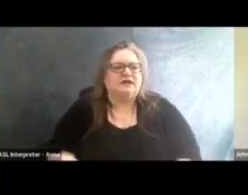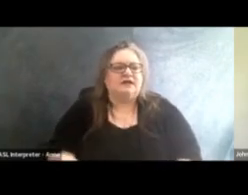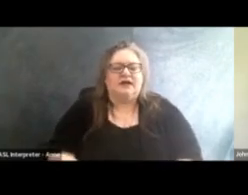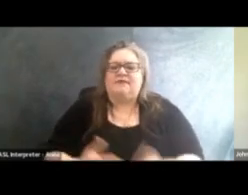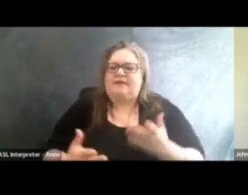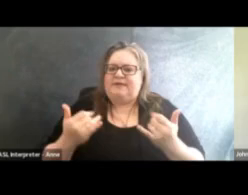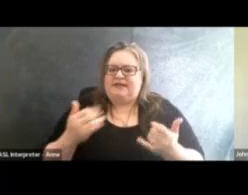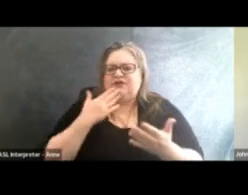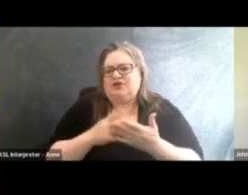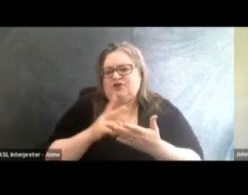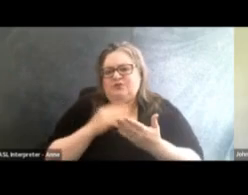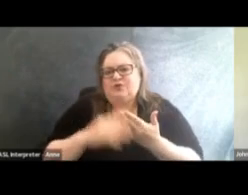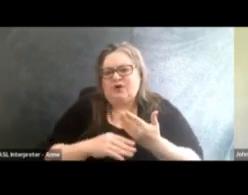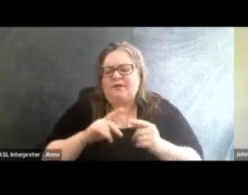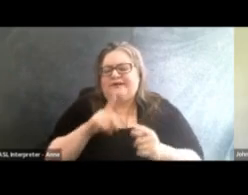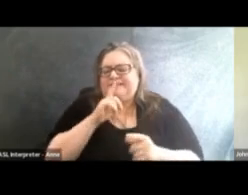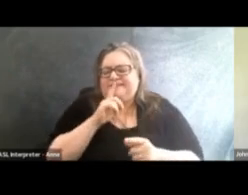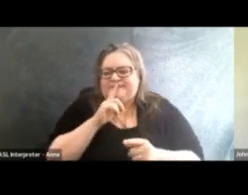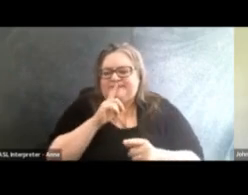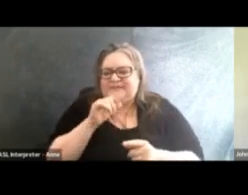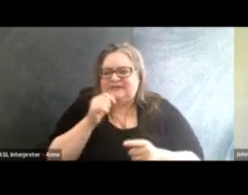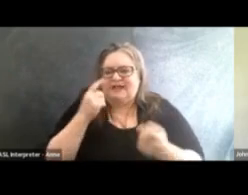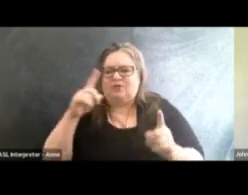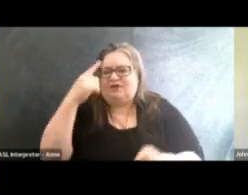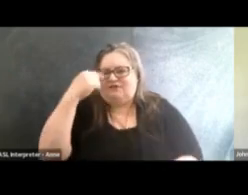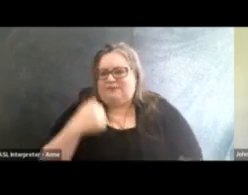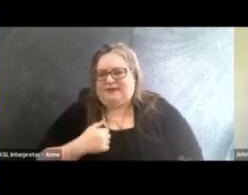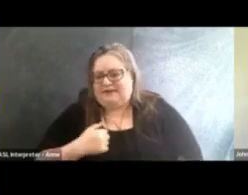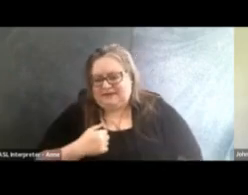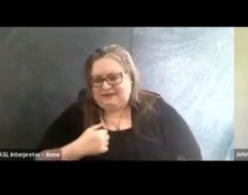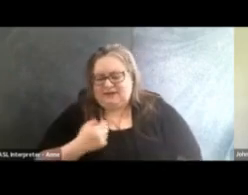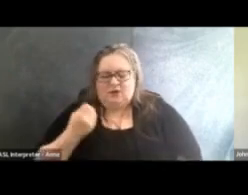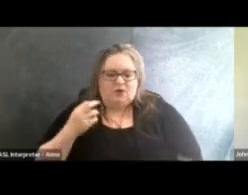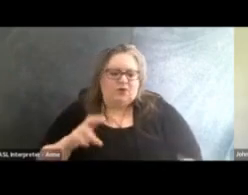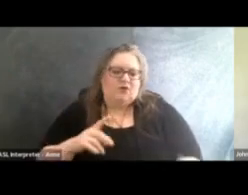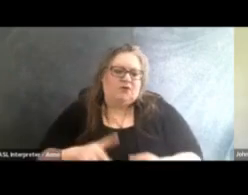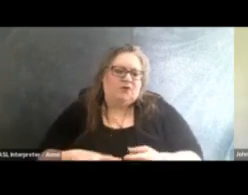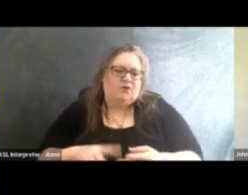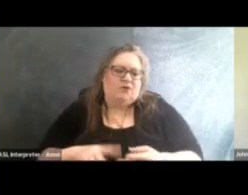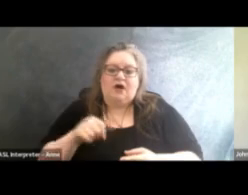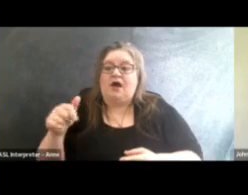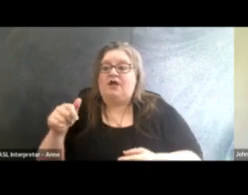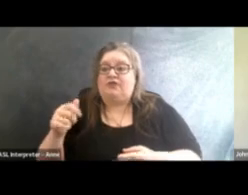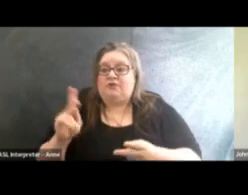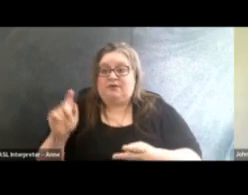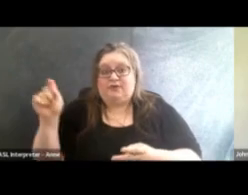program, but it's it's not. It doesn't. It's not going to work for me. Or, you know, these other people may benefit, but I